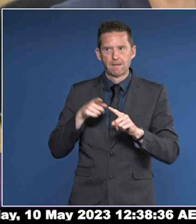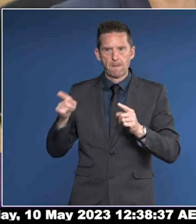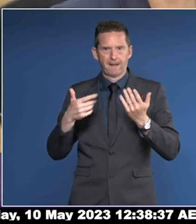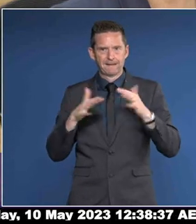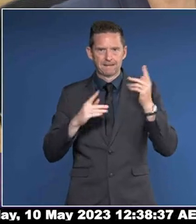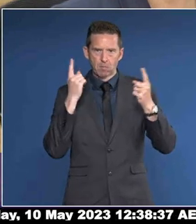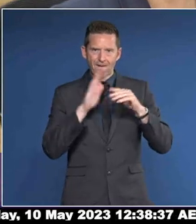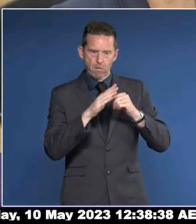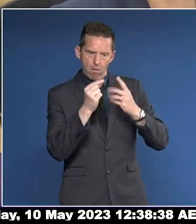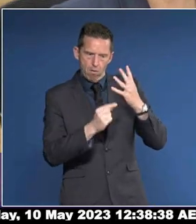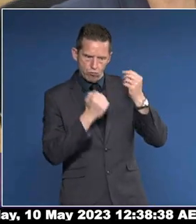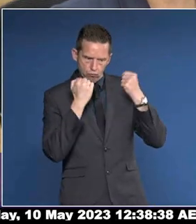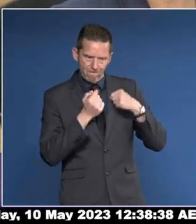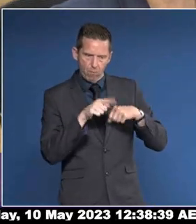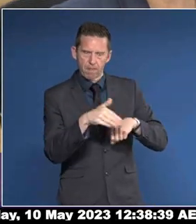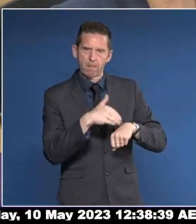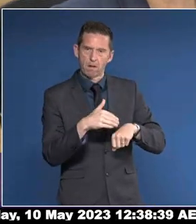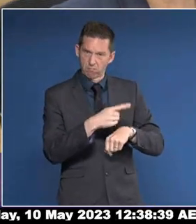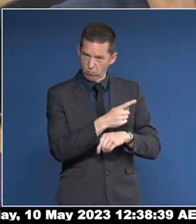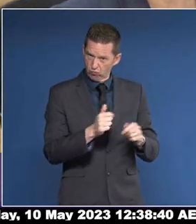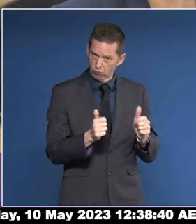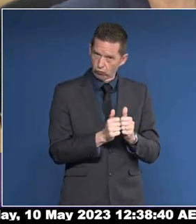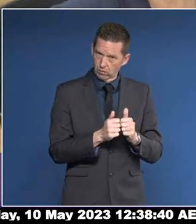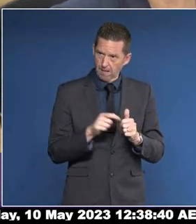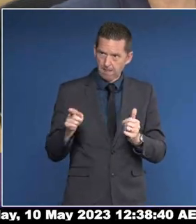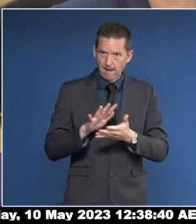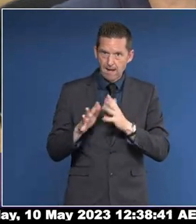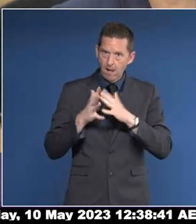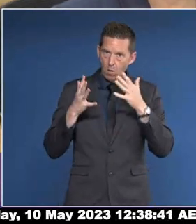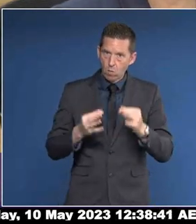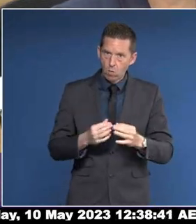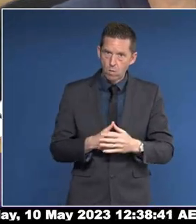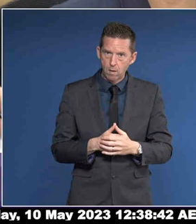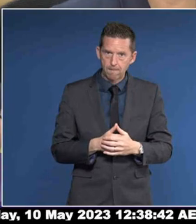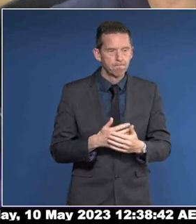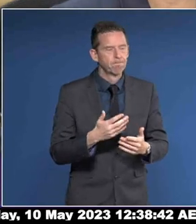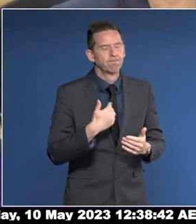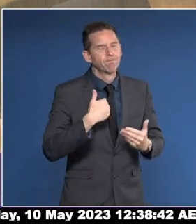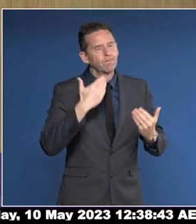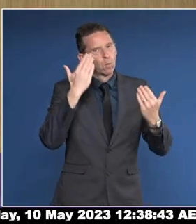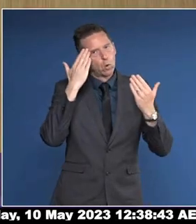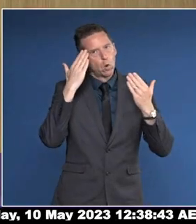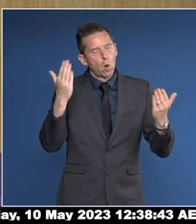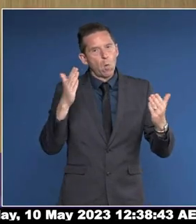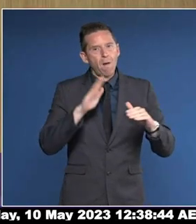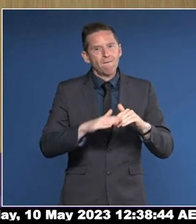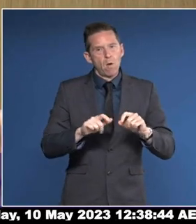You agree with that? MR CLARK: I don't know specifically about 364, but certainly